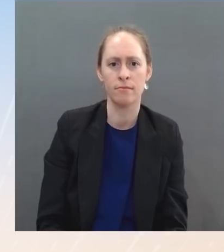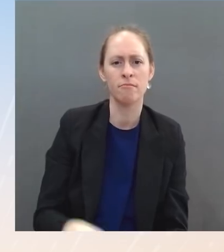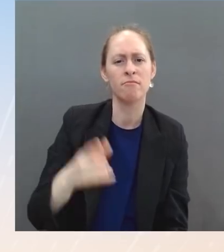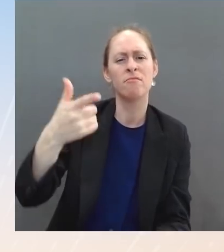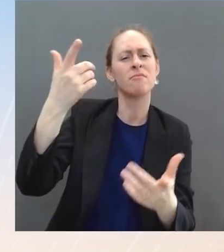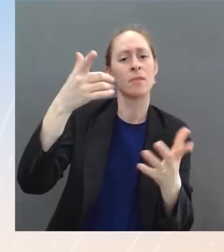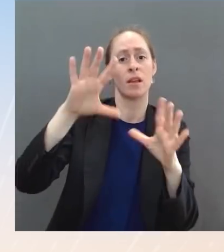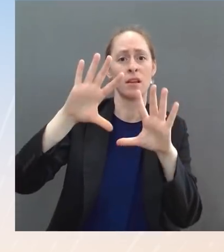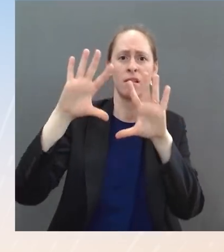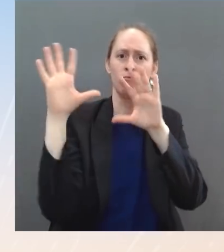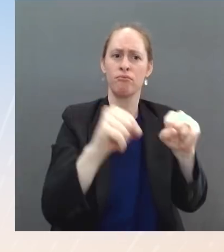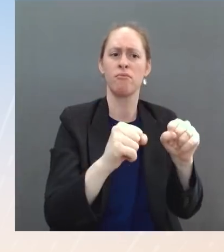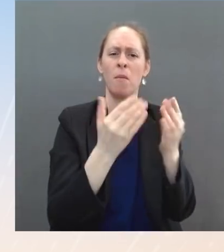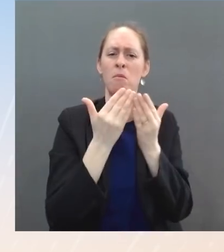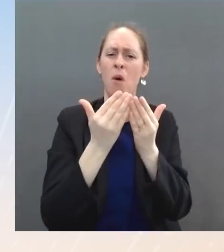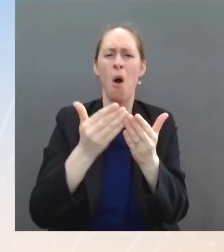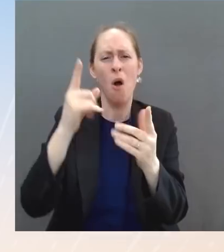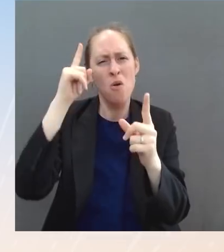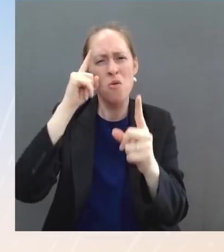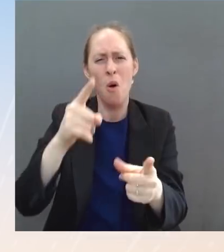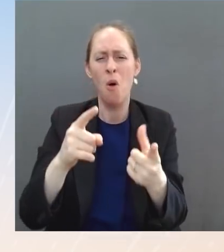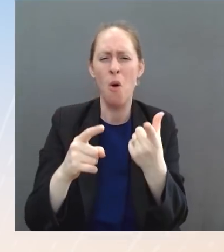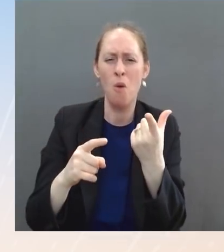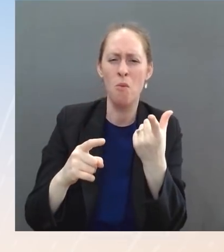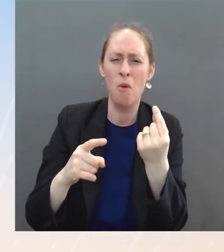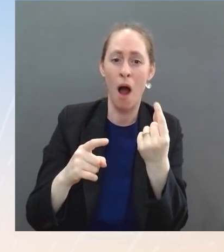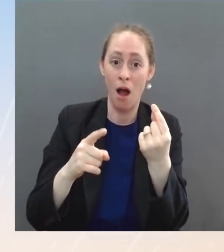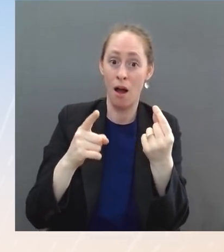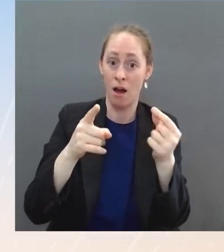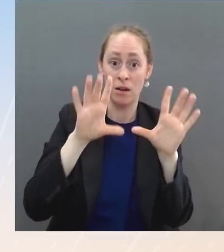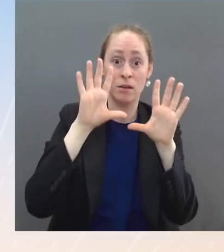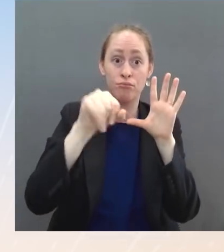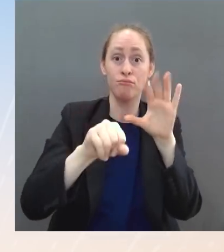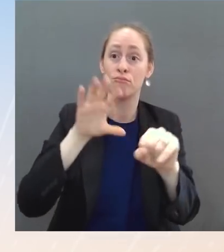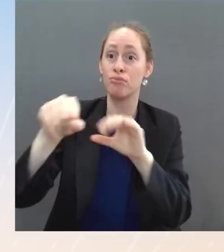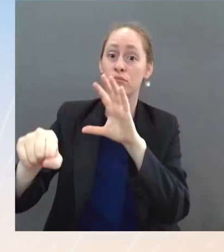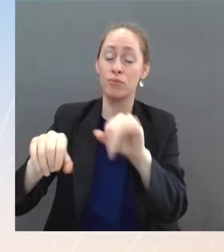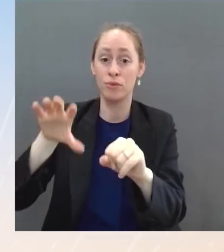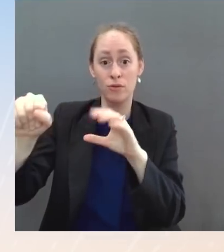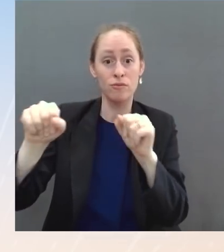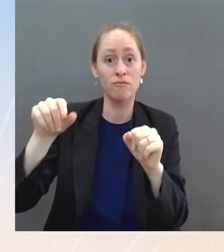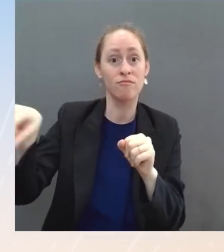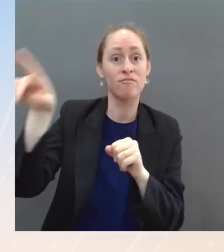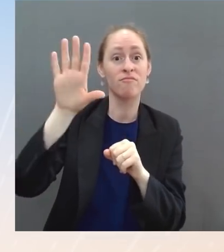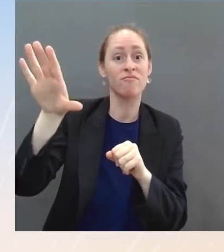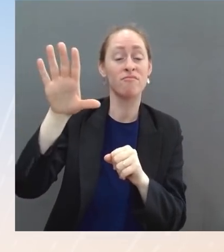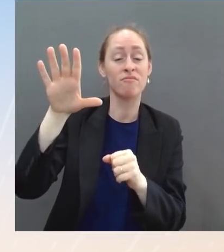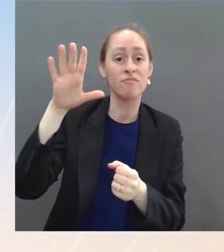Ms. Psaki: Well, again, it's one of several actions we're taking. And I think if you look at the totality of it